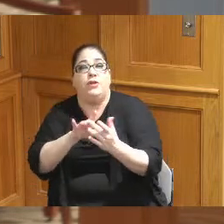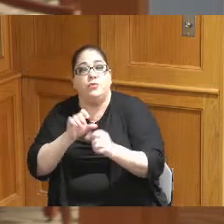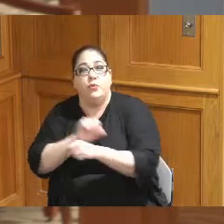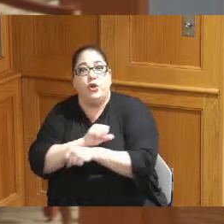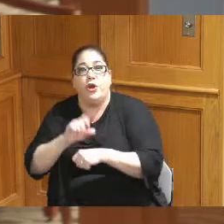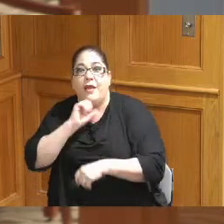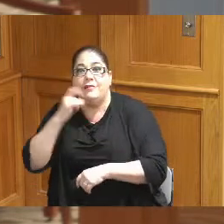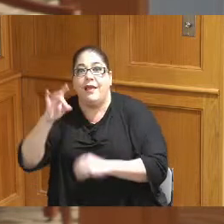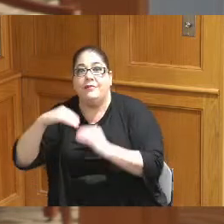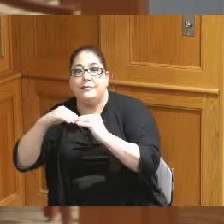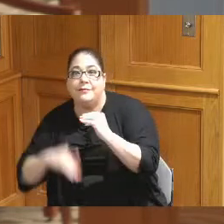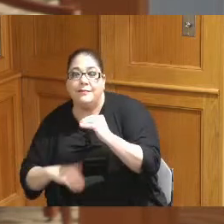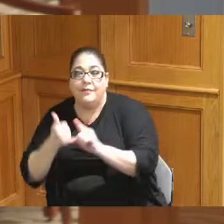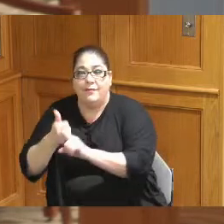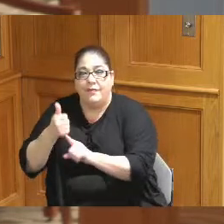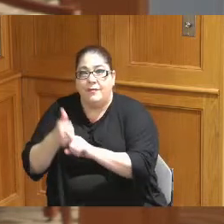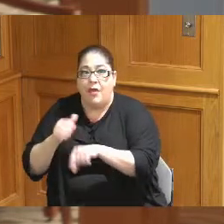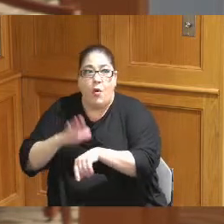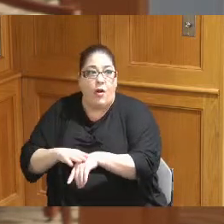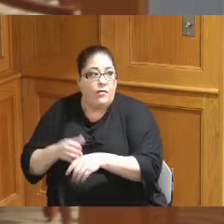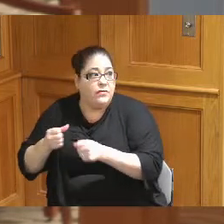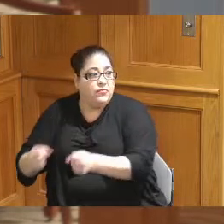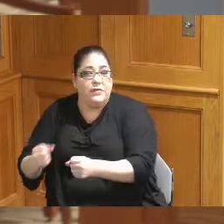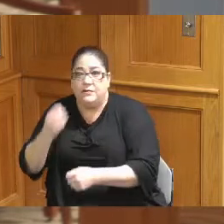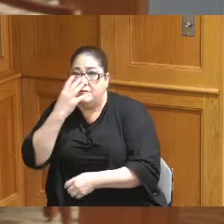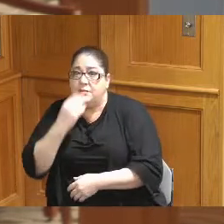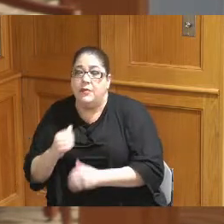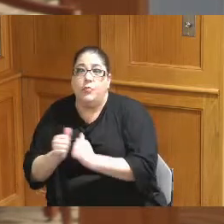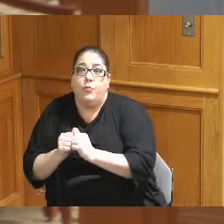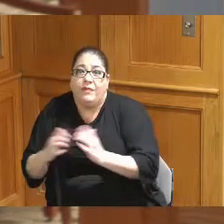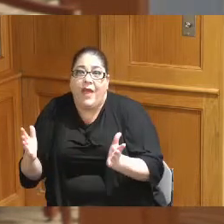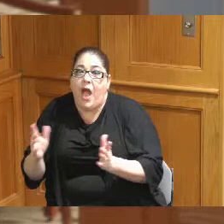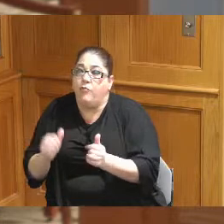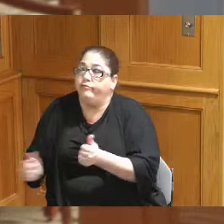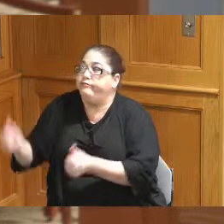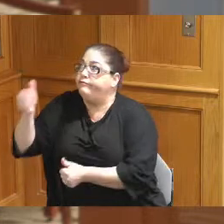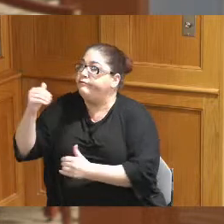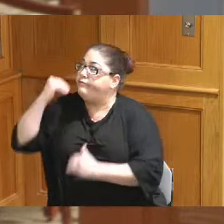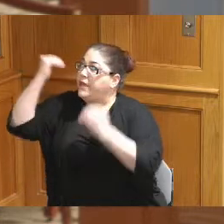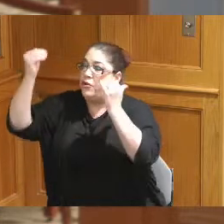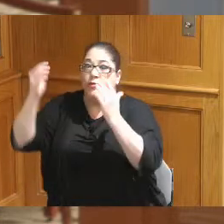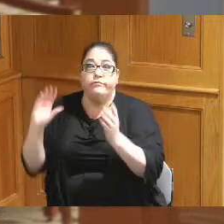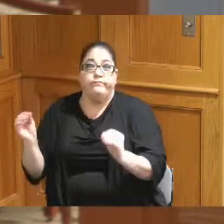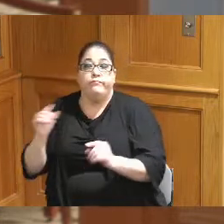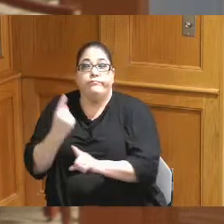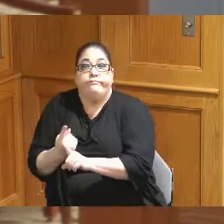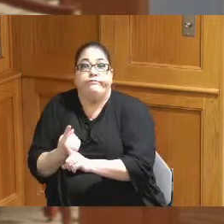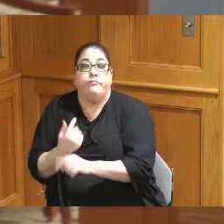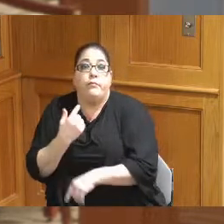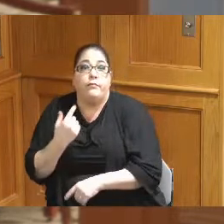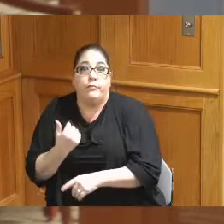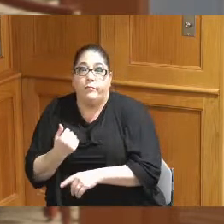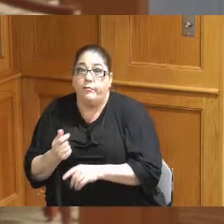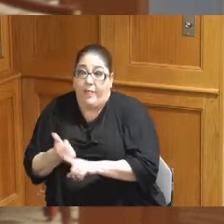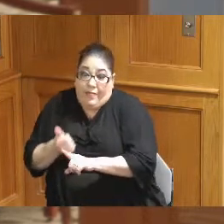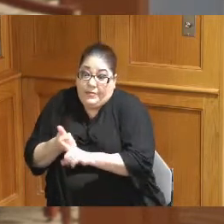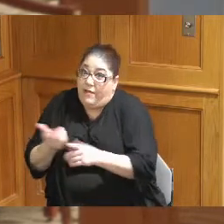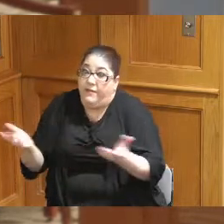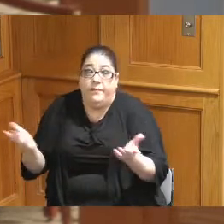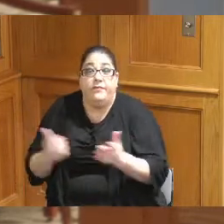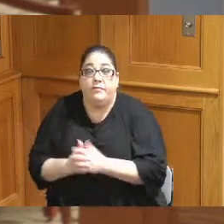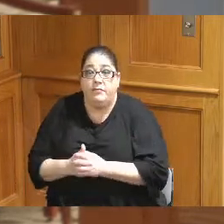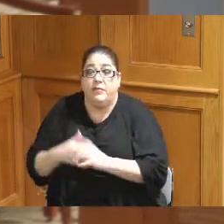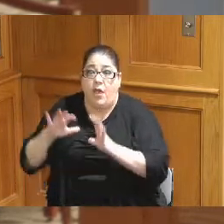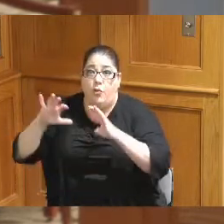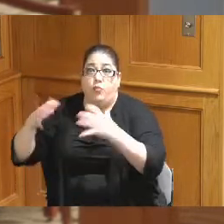of 18 that are on the street unaccompanied by any adult unfortunately that group is still out there